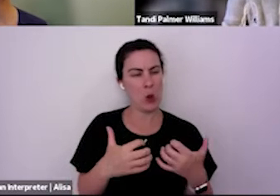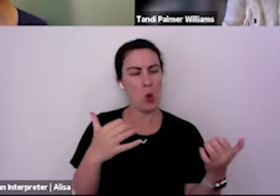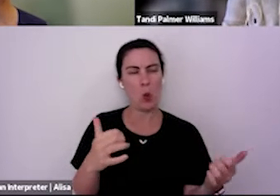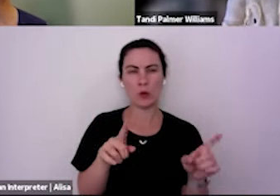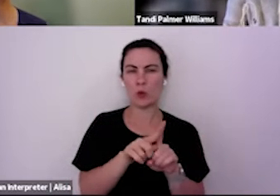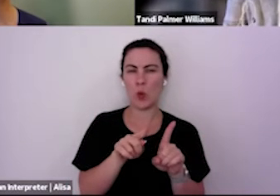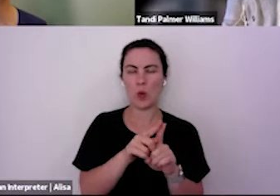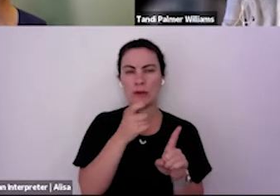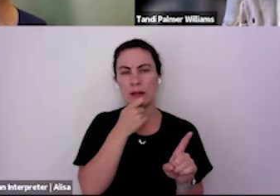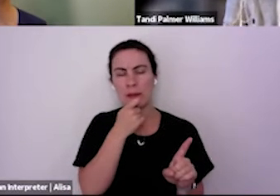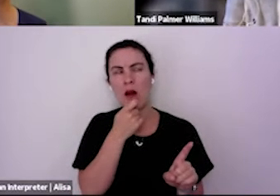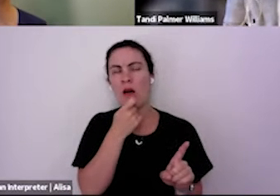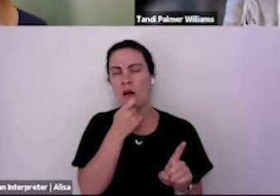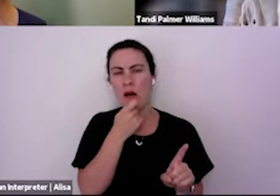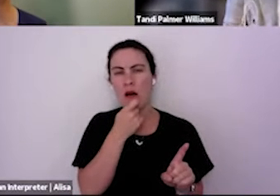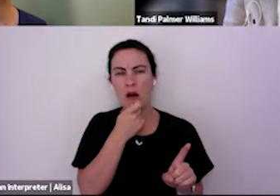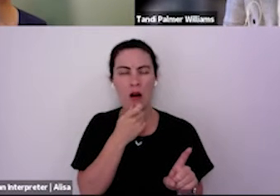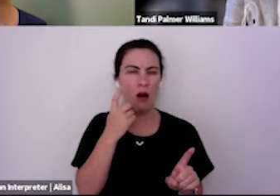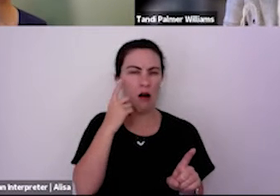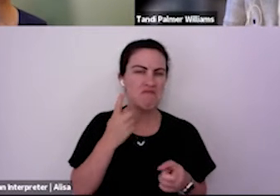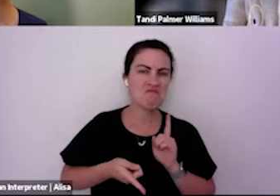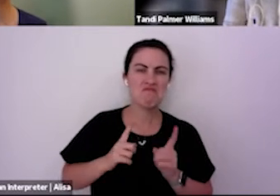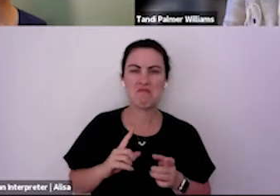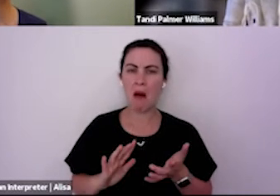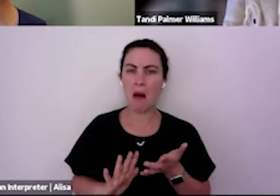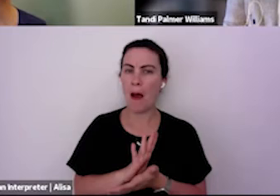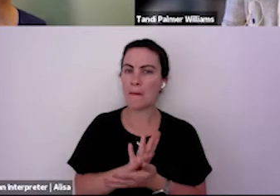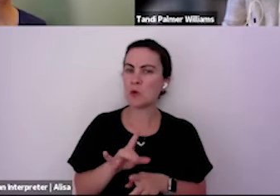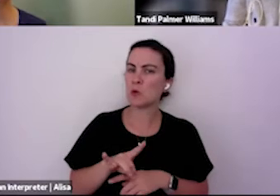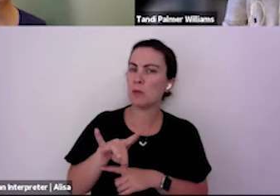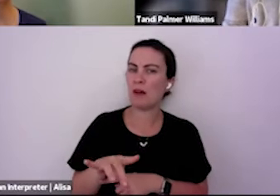them and what they are actually willing to pay for over in over.